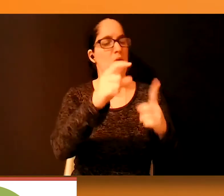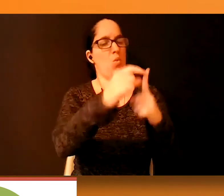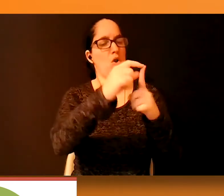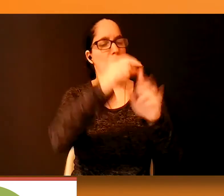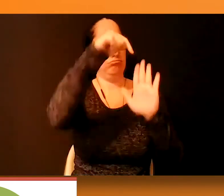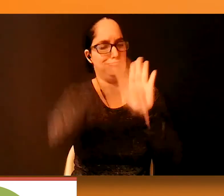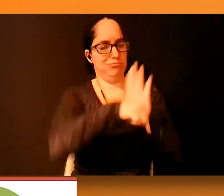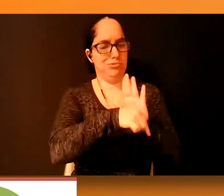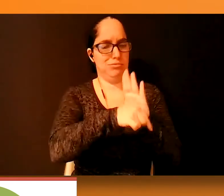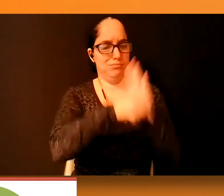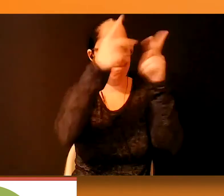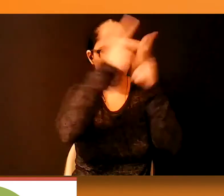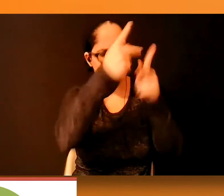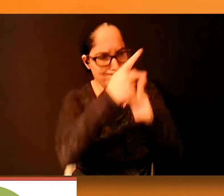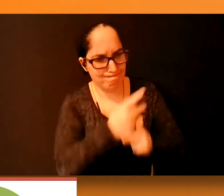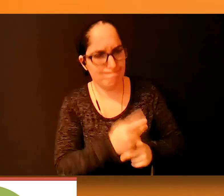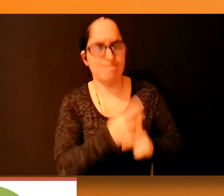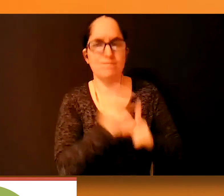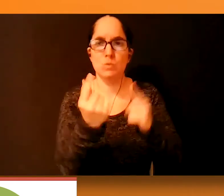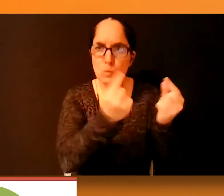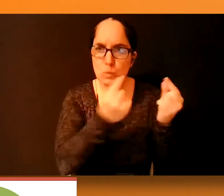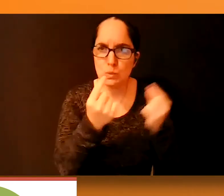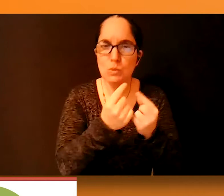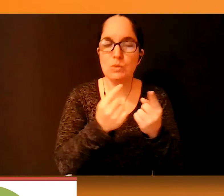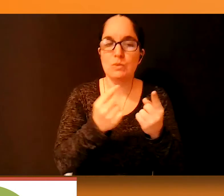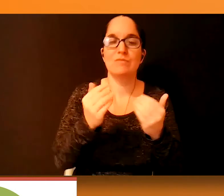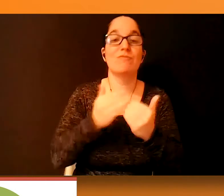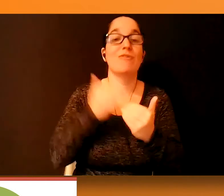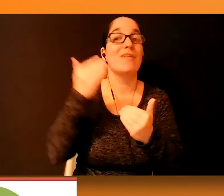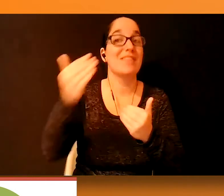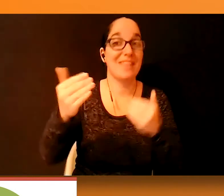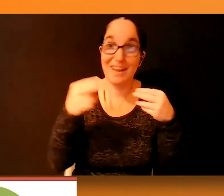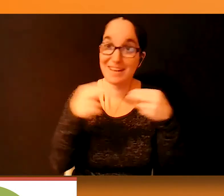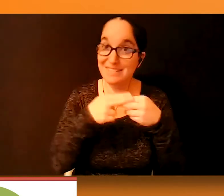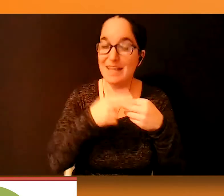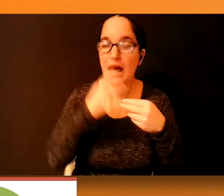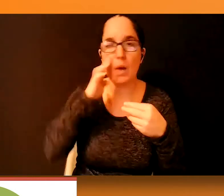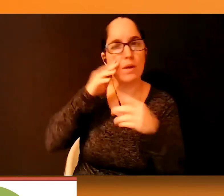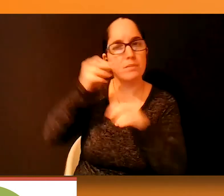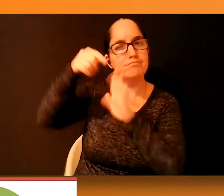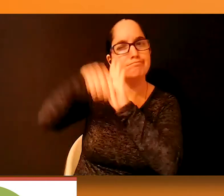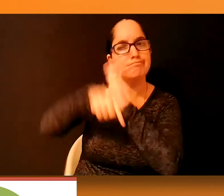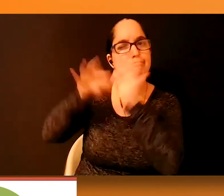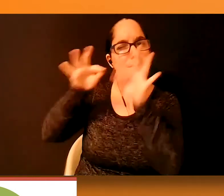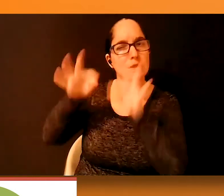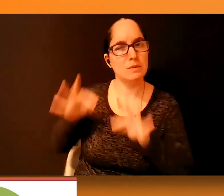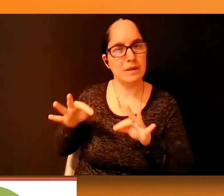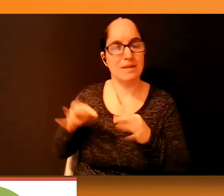and we'll talk more about that in slides coming up. Also, you know, one of the pieces